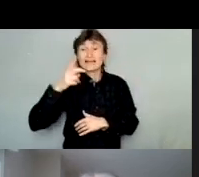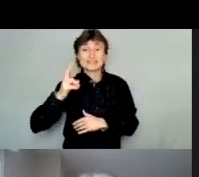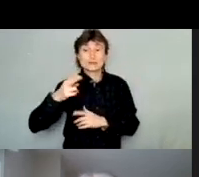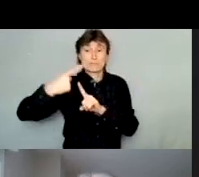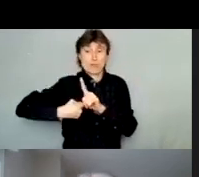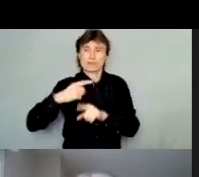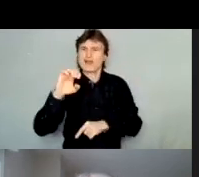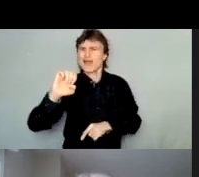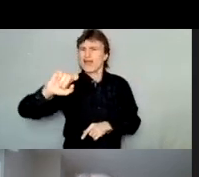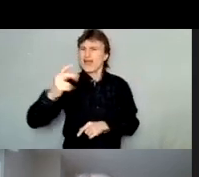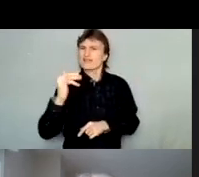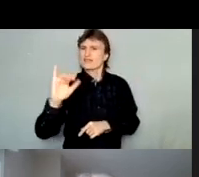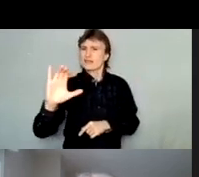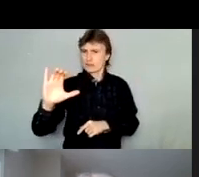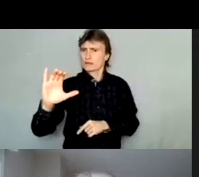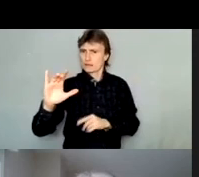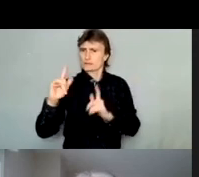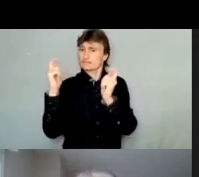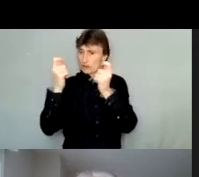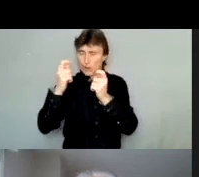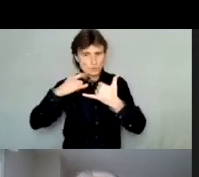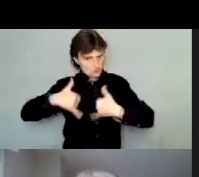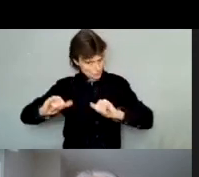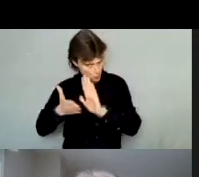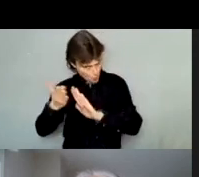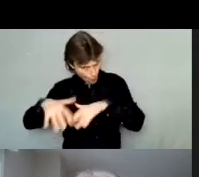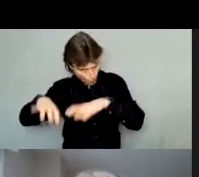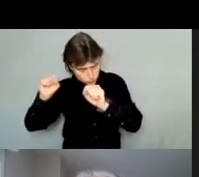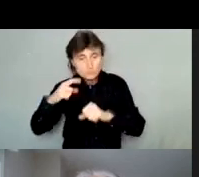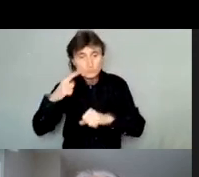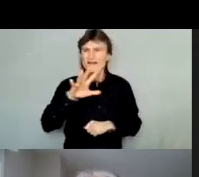There are 50 partners who are providing activities throughout Calgary.